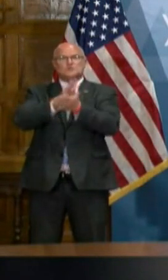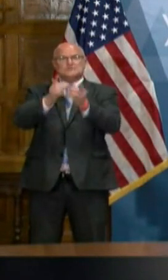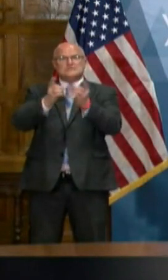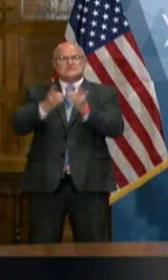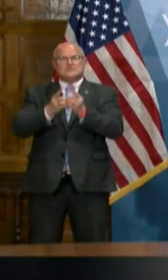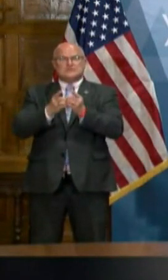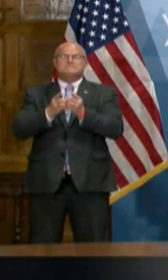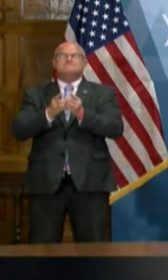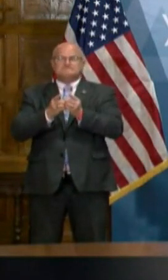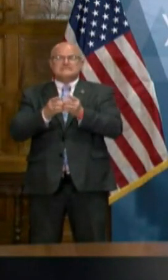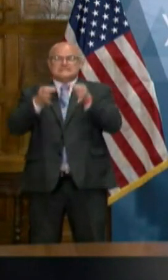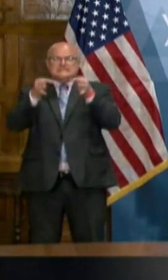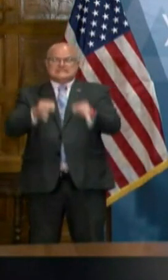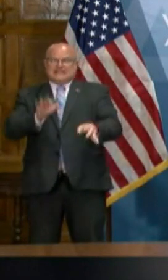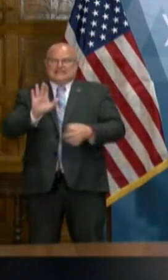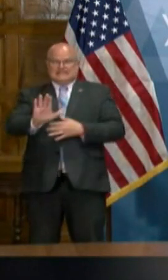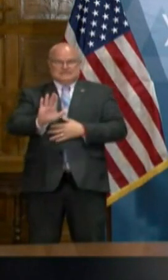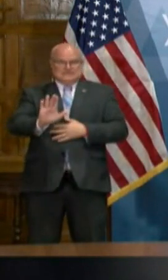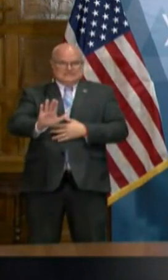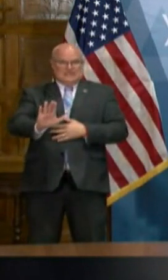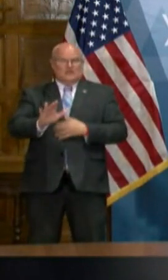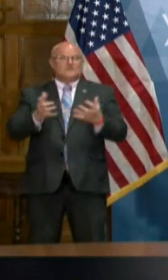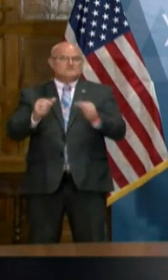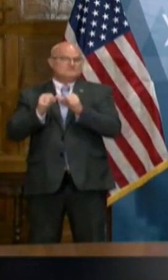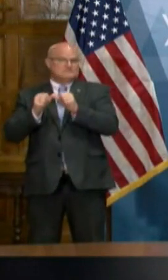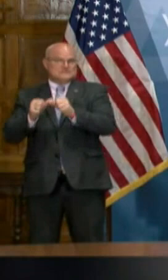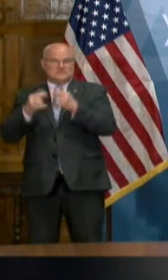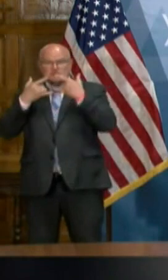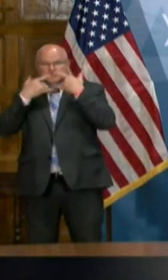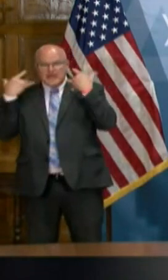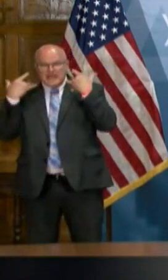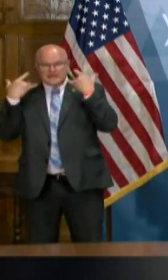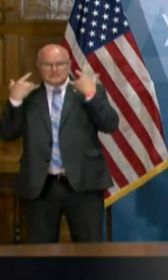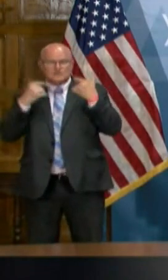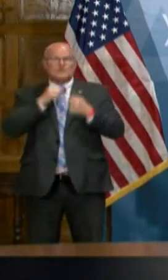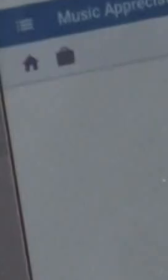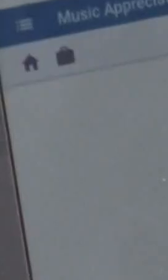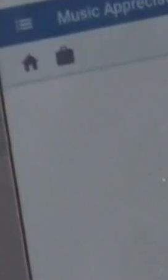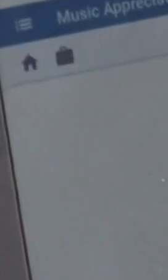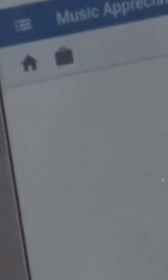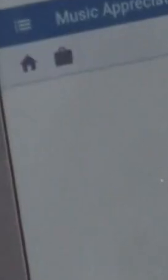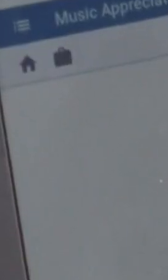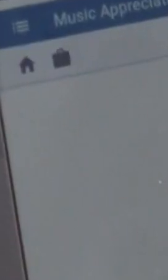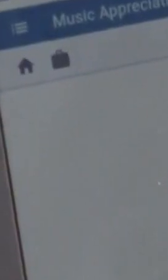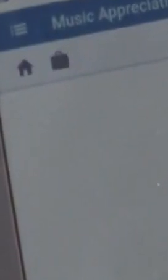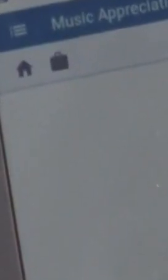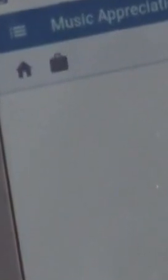THE CITY FOR THE MONTH OF APRIL. BUT YOU'LL HAVE TO JORDAN HOWARD DIGS INTO WHAT IT OF APRIL. BUT YOU'LL HAVE TO JORDAN HOWARD DIGS INTO WHAT IT OF APRIL. BUT YOU'LL HAVE TO JORDAN HOWARD DIGS INTO WHAT IT MEANS OF APRIL. BUT YOU'LL HAVE TO JORDAN HOWARD DIGS INTO WHAT IT MEANS FOR OF APRIL. BUT YOU'LL HAVE TO JORDAN HOWARD DIGS INTO WHAT IT MEANS FOR SCHOOLS OF APRIL. BUT YOU'LL HAVE TO JORDAN HOWARD DIGS INTO WHAT IT MEANS FOR SCHOOLS AND OF APRIL. BUT YOU'LL HAVE TO JORDAN HOWARD DIGS INTO WHAT IT MEANS FOR SCHOOLS AND SOME JORDAN HOWARD DIGS INTO WHAT IT MEANS FOR SCHOOLS AND SOME JORDAN HOWARD DIGS INTO WHAT IT MEANS FOR SCHOOLS AND SOME BUSINESSES JORDAN HOWARD DIGS INTO WHAT IT MEANS FOR SCHOOLS AND SOME BUSINESSES ELSEWHERE MEANS FOR SCHOOLS AND SOME BUSINESSES ELSEWHERE MEANS FOR SCHOOLS AND SOME BUSINESSES ELSEWHERE >> MEANS FOR SCHOOLS AND SOME BUSINESSES ELSEWHERE >> ARE MEANS FOR SCHOOLS AND SOME BUSINESSES ELSEWHERE >> ARE ALLOWING MEANS FOR SCHOOLS AND SOME BUSINESSES ELSEWHERE >> ARE ALLOWING LOCAL MEANS FOR SCHOOLS AND SOME BUSINESSES ELSEWHERE >> ARE ALLOWING LOCAL DISTRICTS BUSINESSES ELSEWHERE >> ARE ALLOWING LOCAL DISTRICTS BUSINESSES ELSEWHERE >> ARE ALLOWING LOCAL DISTRICTS TO BUSINESSES ELSEWHERE >> ARE ALLOWING LOCAL DISTRICTS TO MAKE BUSINESSES ELSEWHERE >> ARE ALLOWING LOCAL DISTRICTS TO MAKE THE BUSINESSES ELSEWHERE >> ARE ALLOWING LOCAL DISTRICTS TO MAKE THE DECISIONS BUSINESSES ELSEWHERE >> ARE ALLOWING LOCAL DISTRICTS TO MAKE THE DECISIONS ON ARE ALLOWING LOCAL DISTRICTS TO MAKE THE DECISIONS ON ARE ALLOWING LOCAL DISTRICTS TO MAKE THE DECISIONS ON WHETHER ARE ALLOWING LOCAL DISTRICTS TO MAKE THE DECISIONS ON WHETHER THEY ARE ALLOWING LOCAL DISTRICTS TO MAKE THE DECISIONS ON WHETHER THEY WANT ARE ALLOWING LOCAL DISTRICTS TO MAKE THE DECISIONS ON WHETHER THEY WANT TO ARE ALLOWING LOCAL DISTRICTS TO MAKE THE DECISIONS ON WHETHER THEY WANT TO CONTINUE